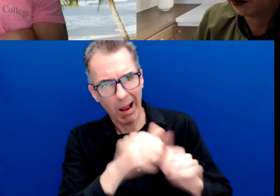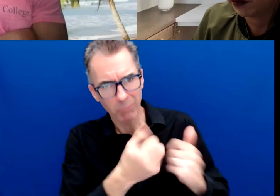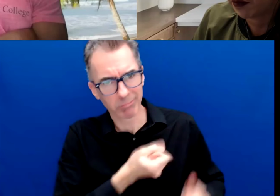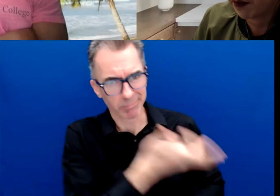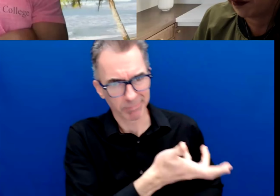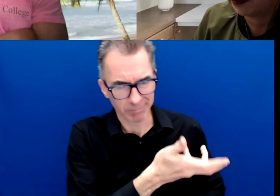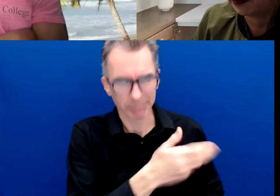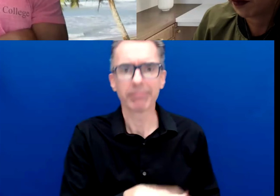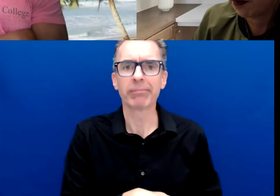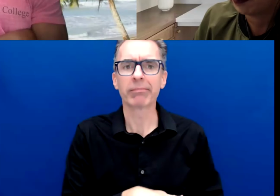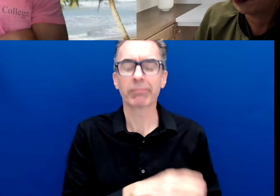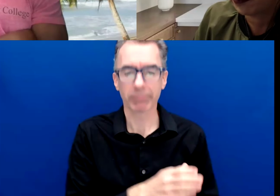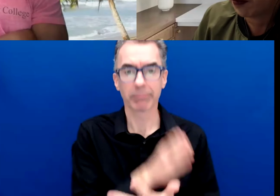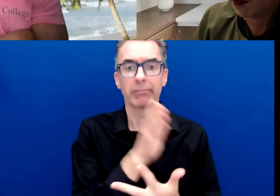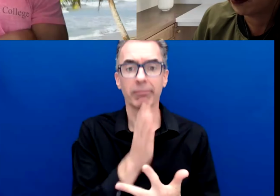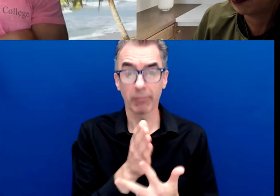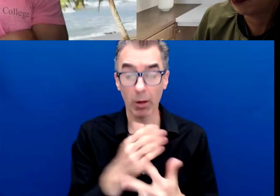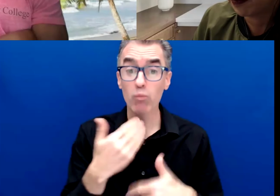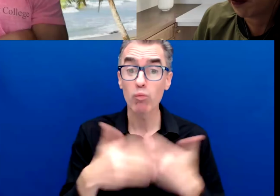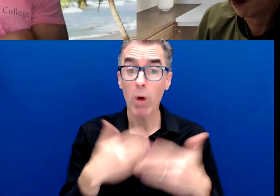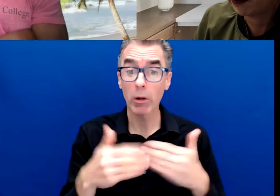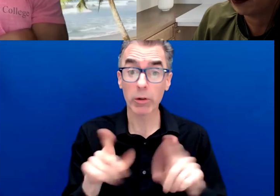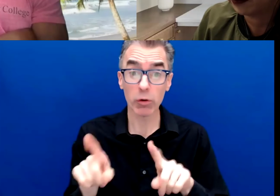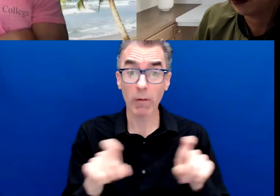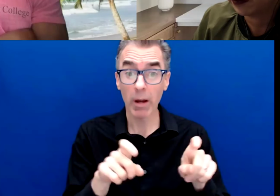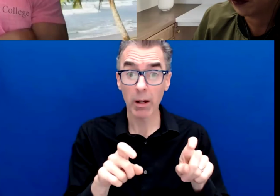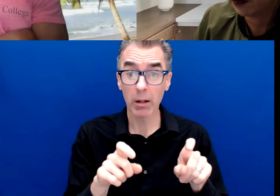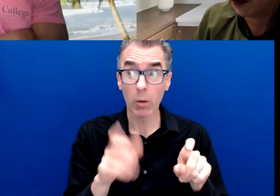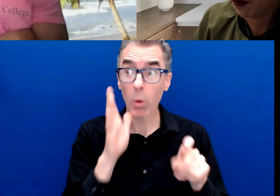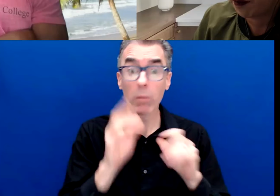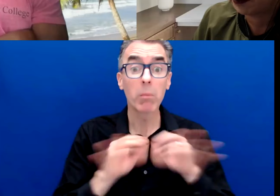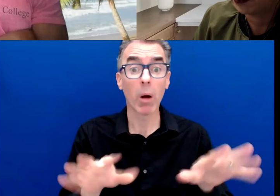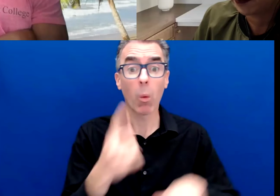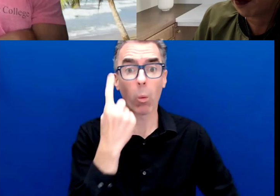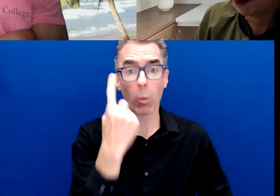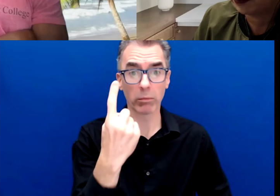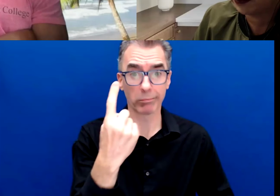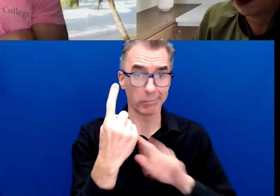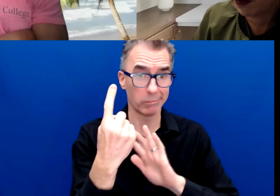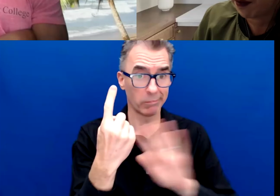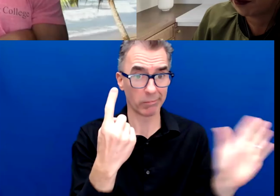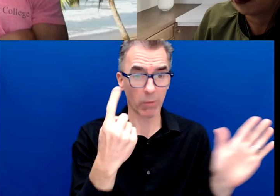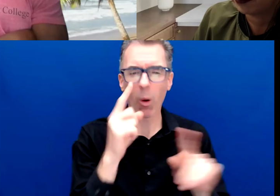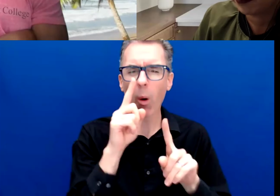sending one progress survey. That is to try to help with our efficiency there.